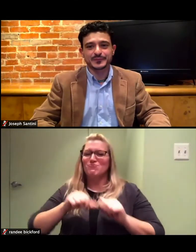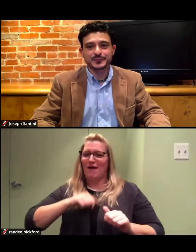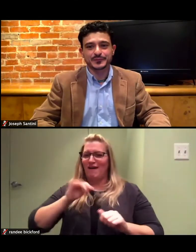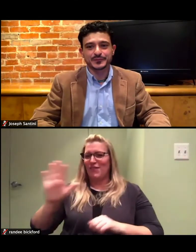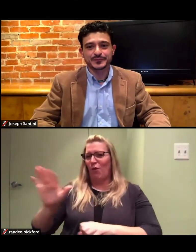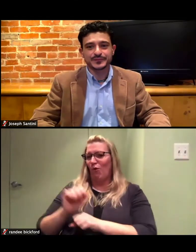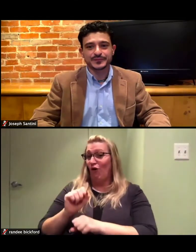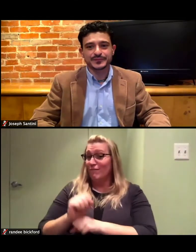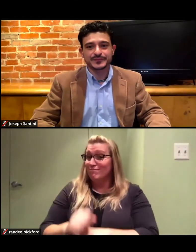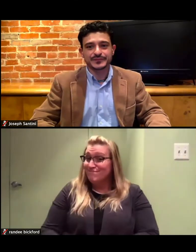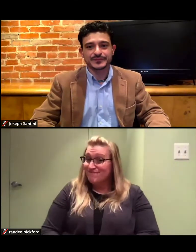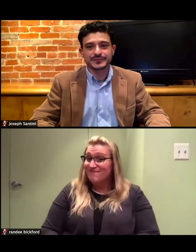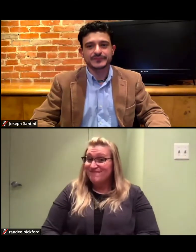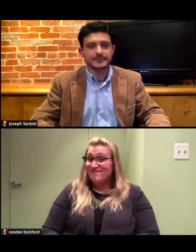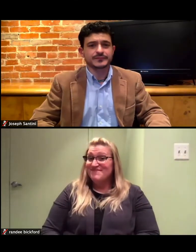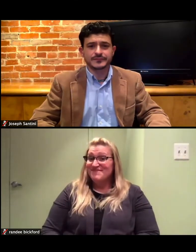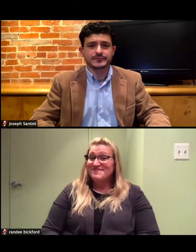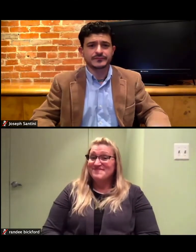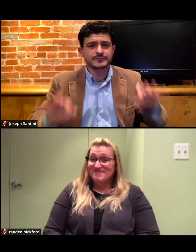They were very excited and proud of their work.